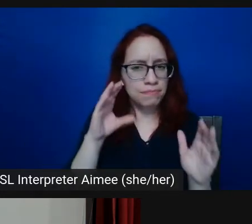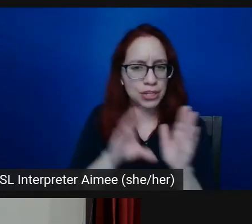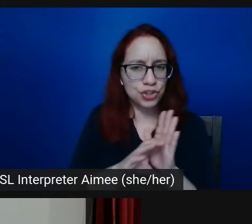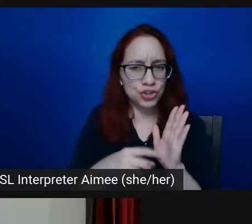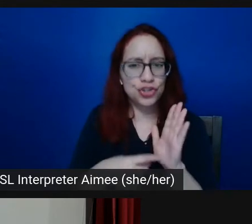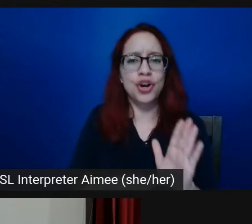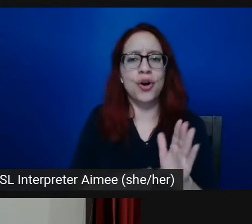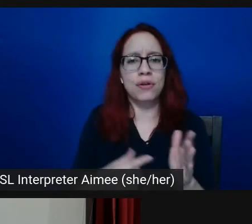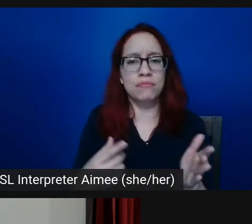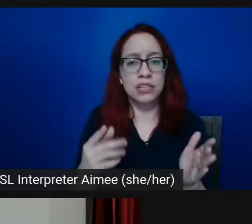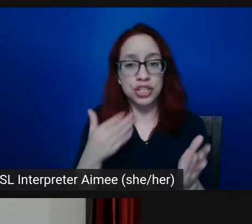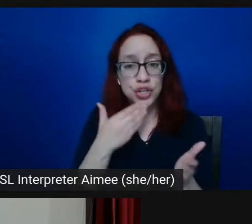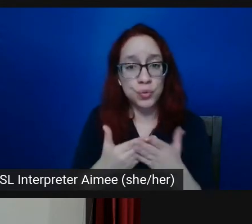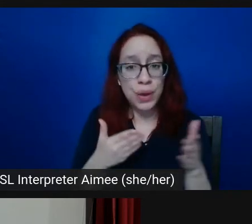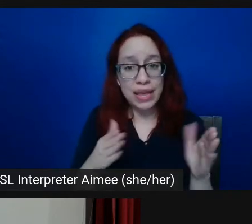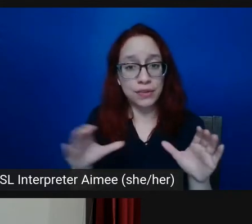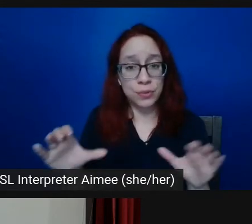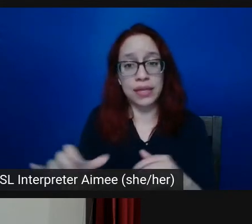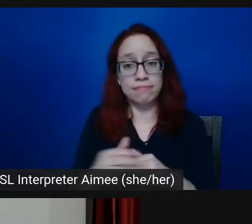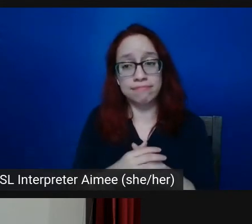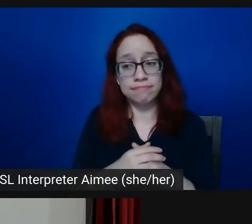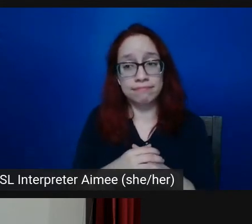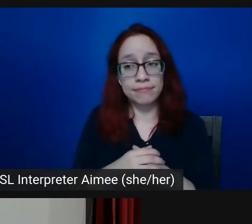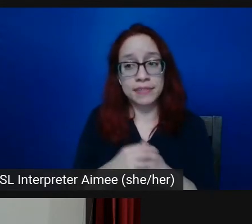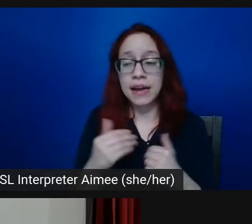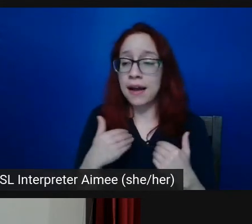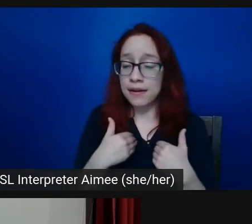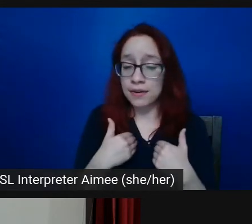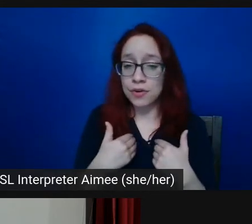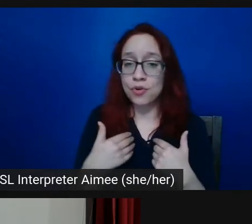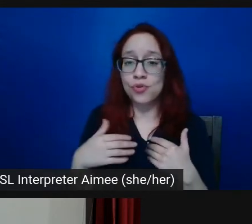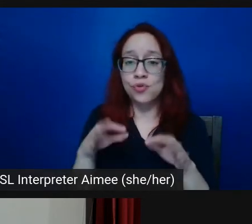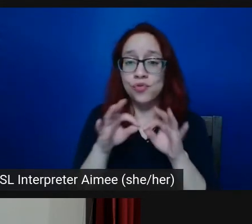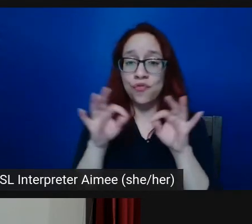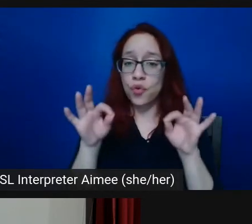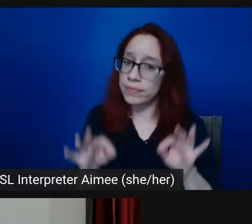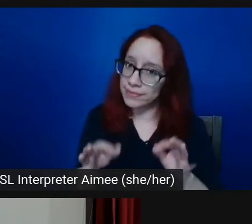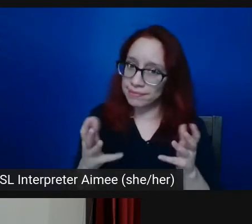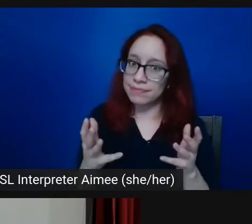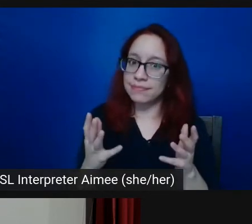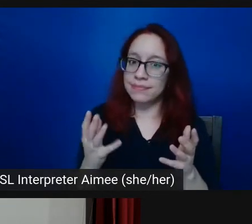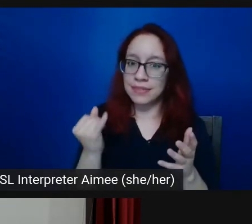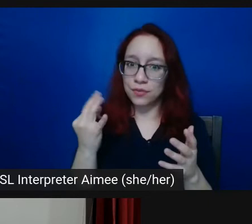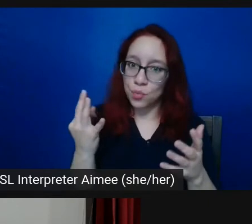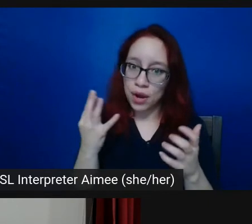that's a good way of doing it. To have forms obviously because if you want to do something